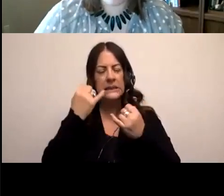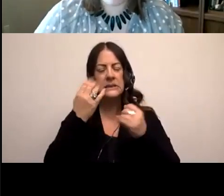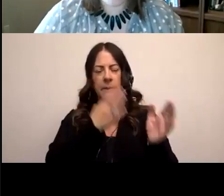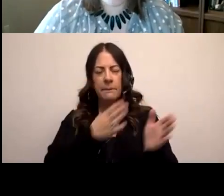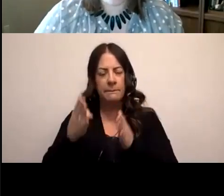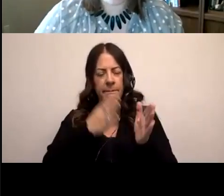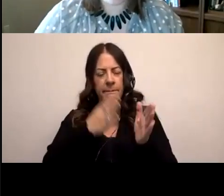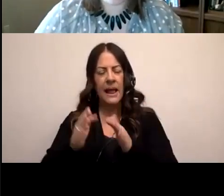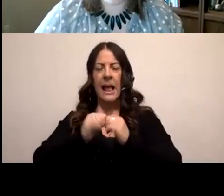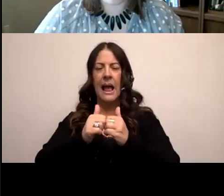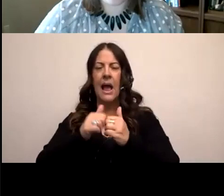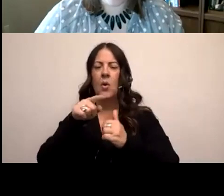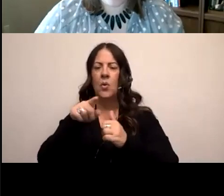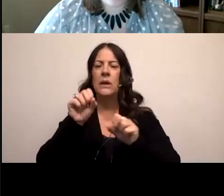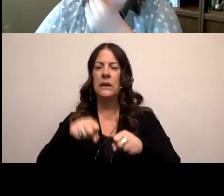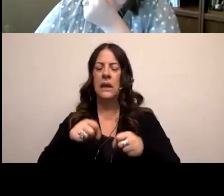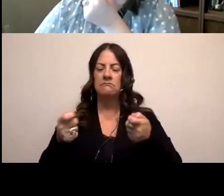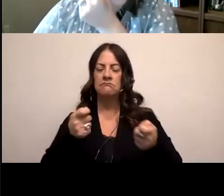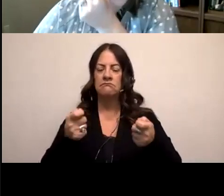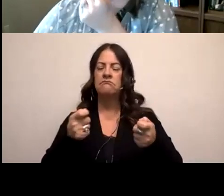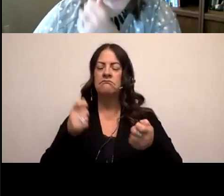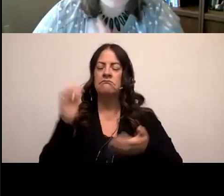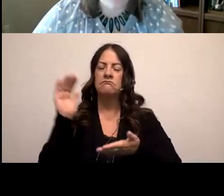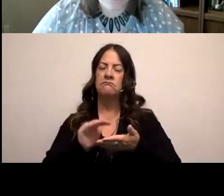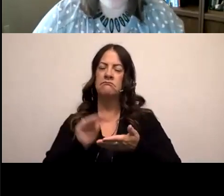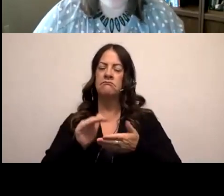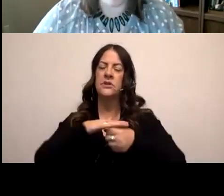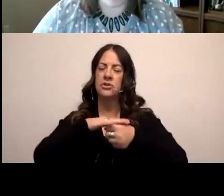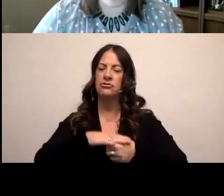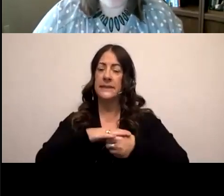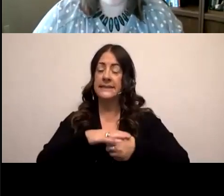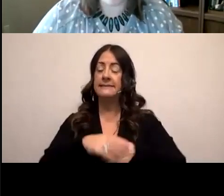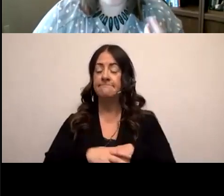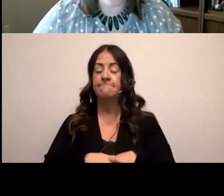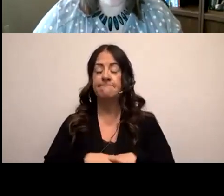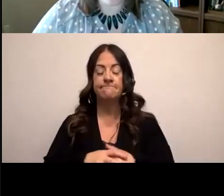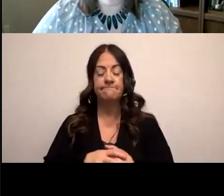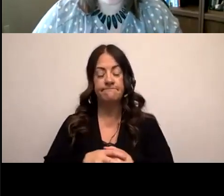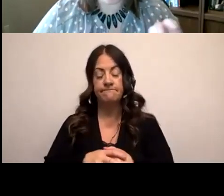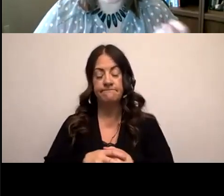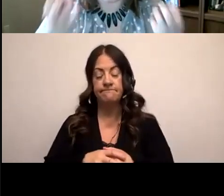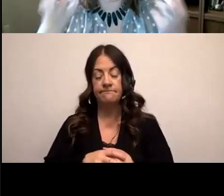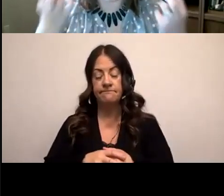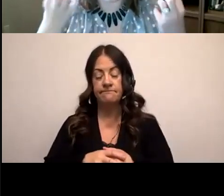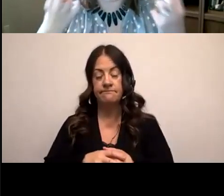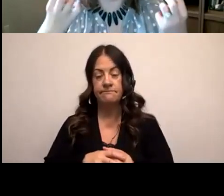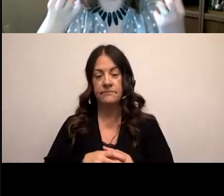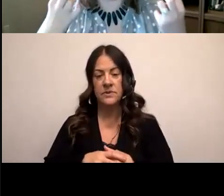JUST GOING TO TALK ABOUT HOW DO WE LIVE THERE. HOW DO WE LIVE IN THESE TWO AREAS OF STRESS